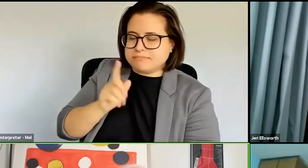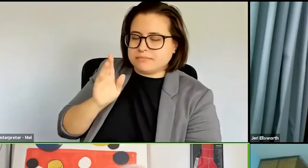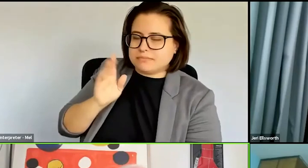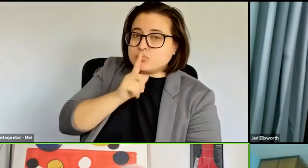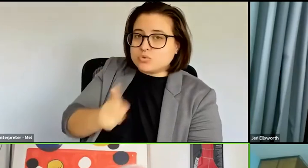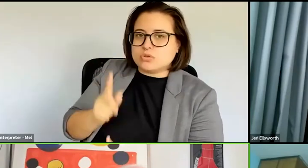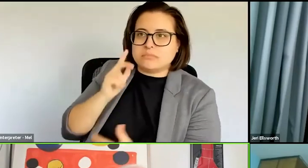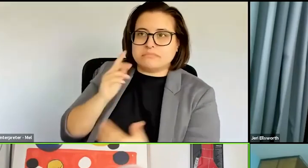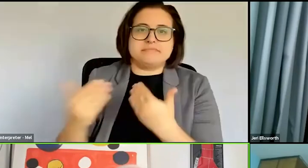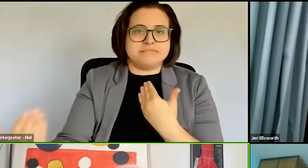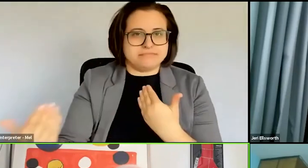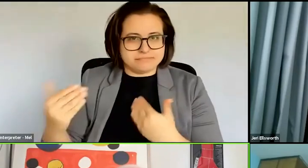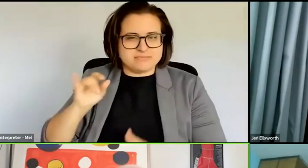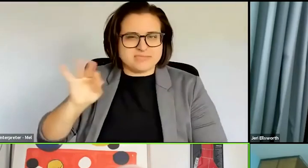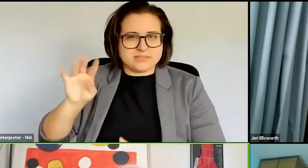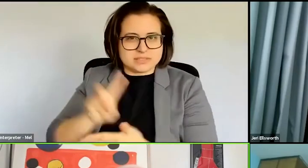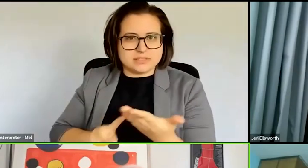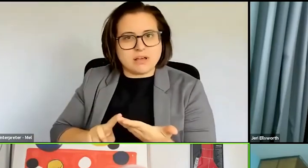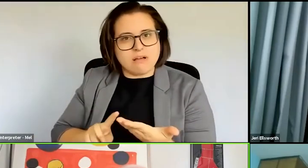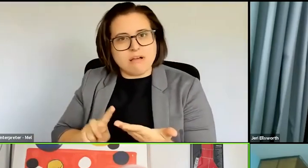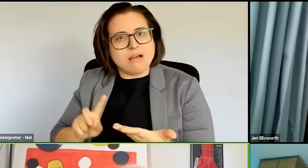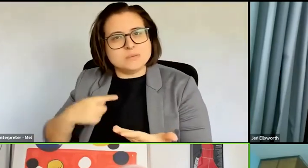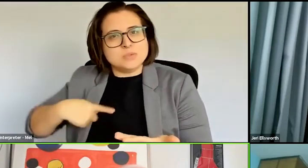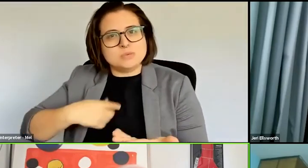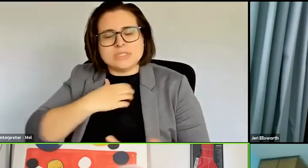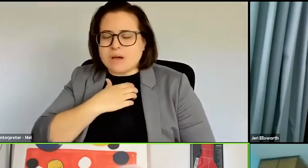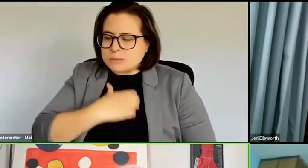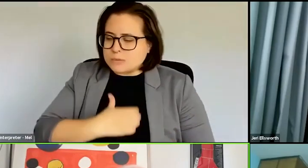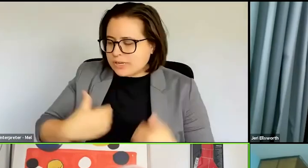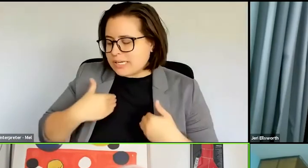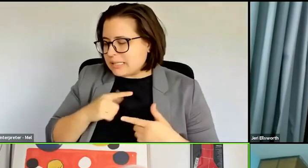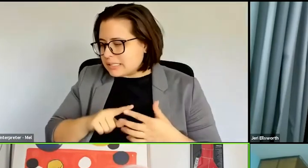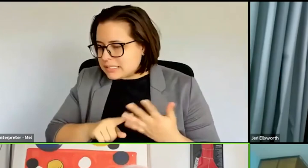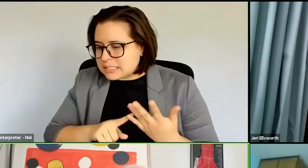There are a whole bunch of things you wish to do now that we have lidars built into phones,